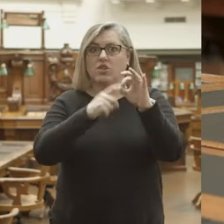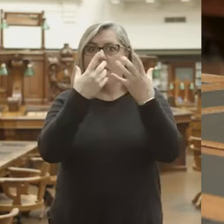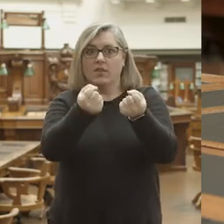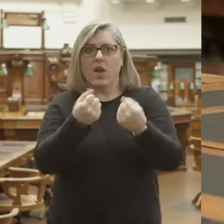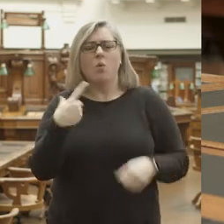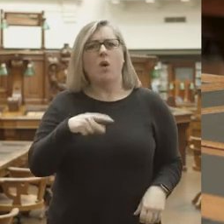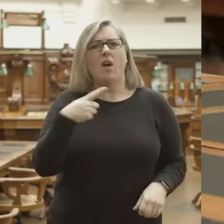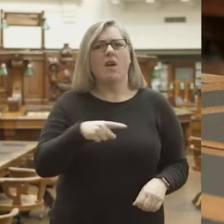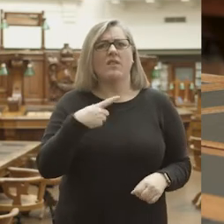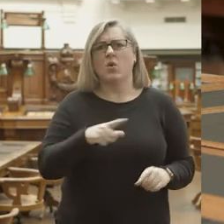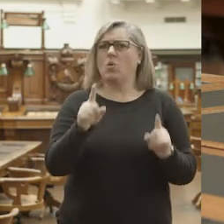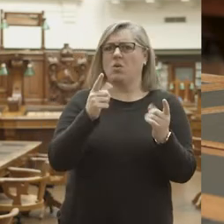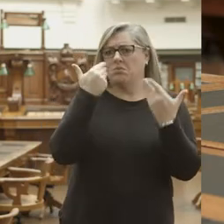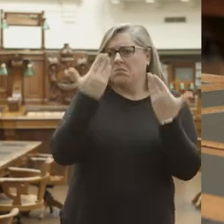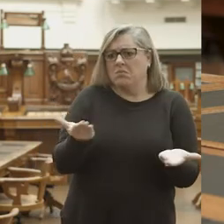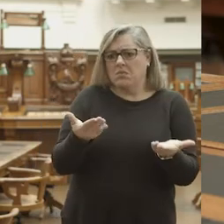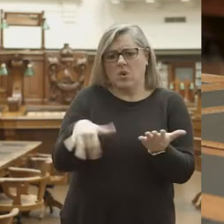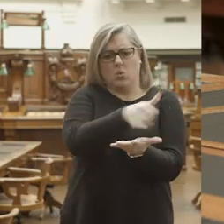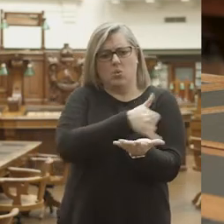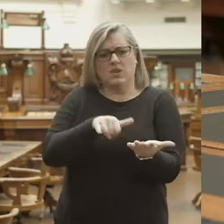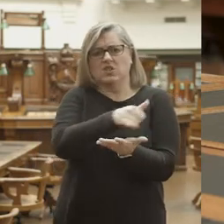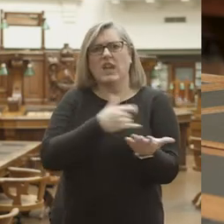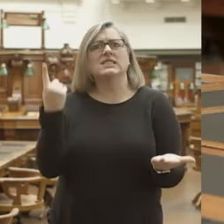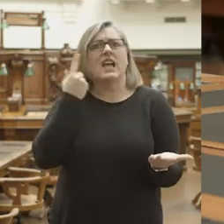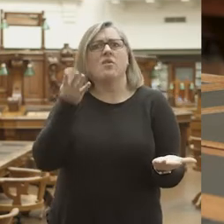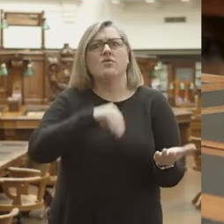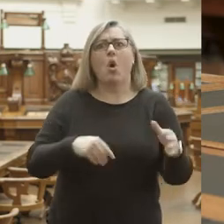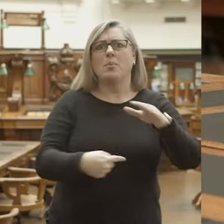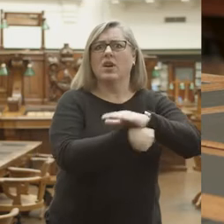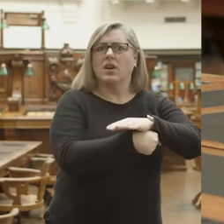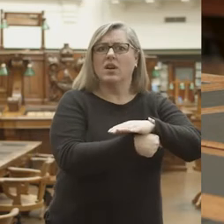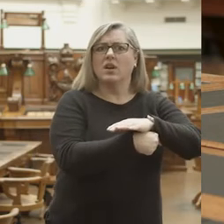that we can't tell that the sound is coming from here?